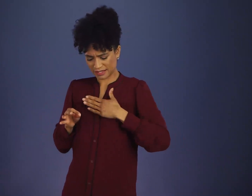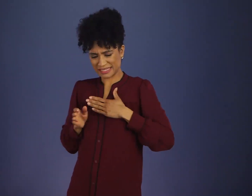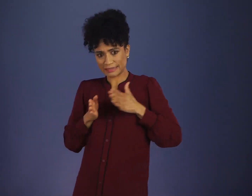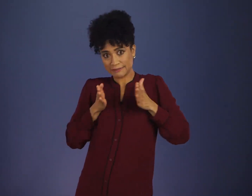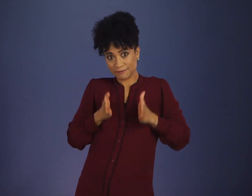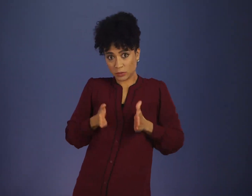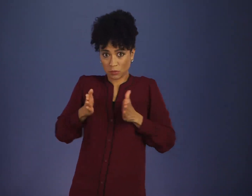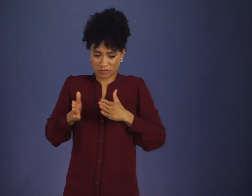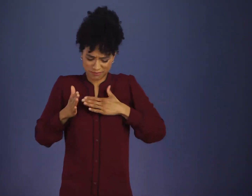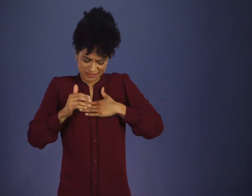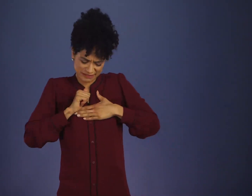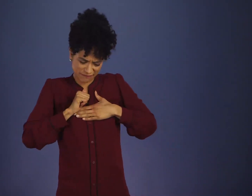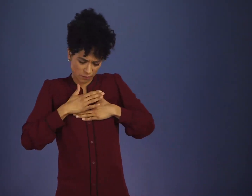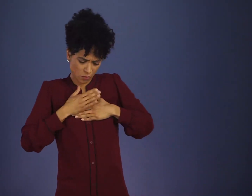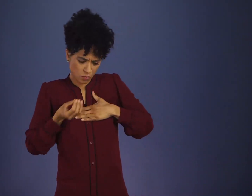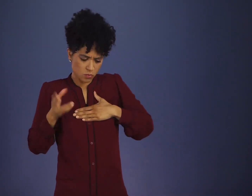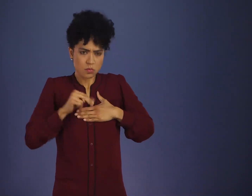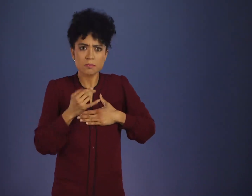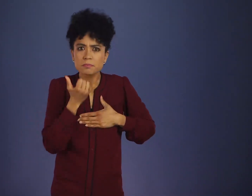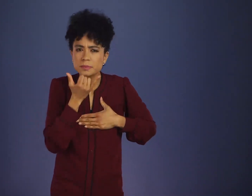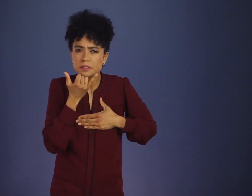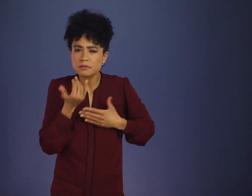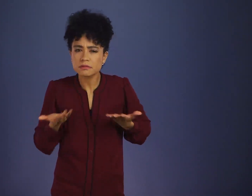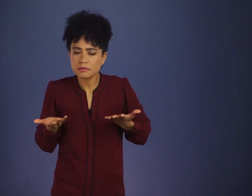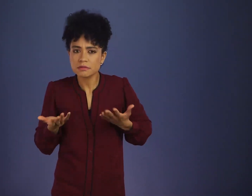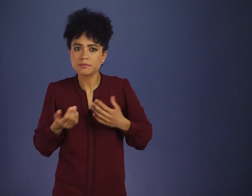what his individual character defects are.